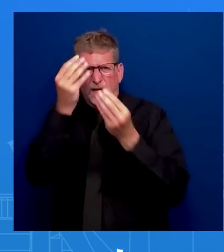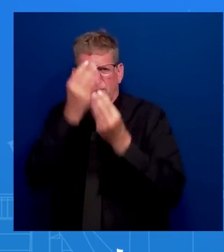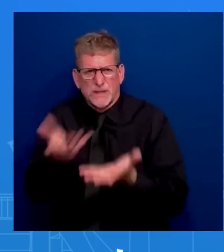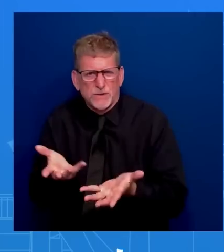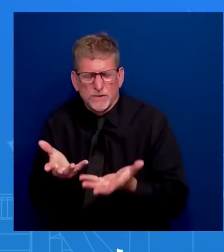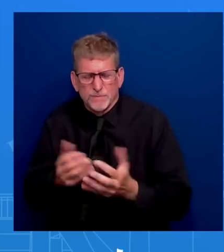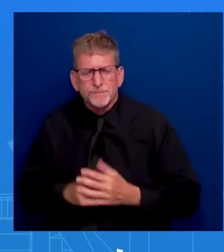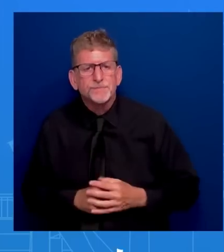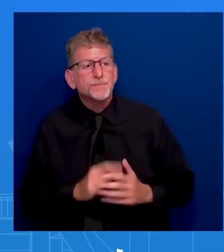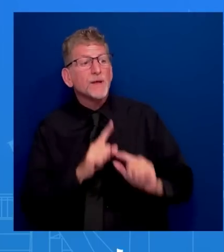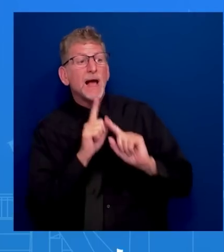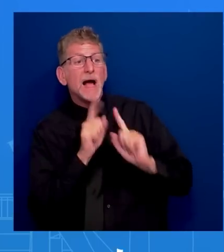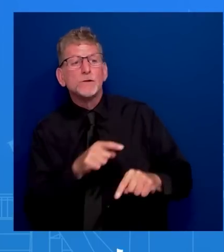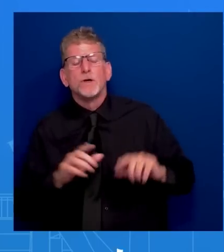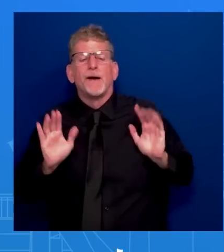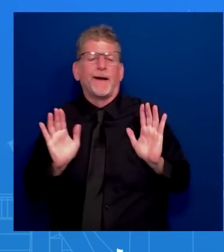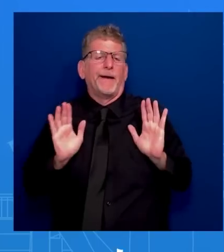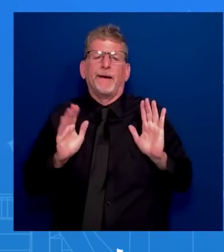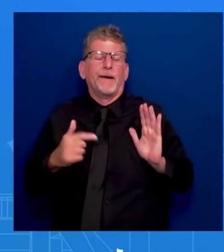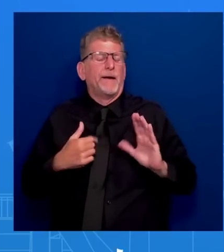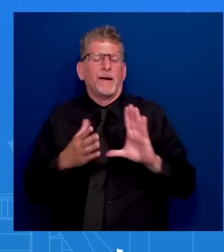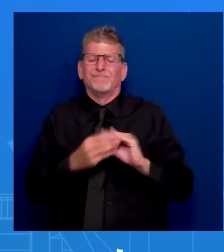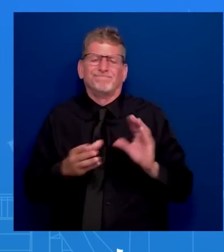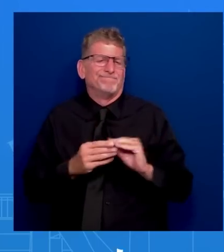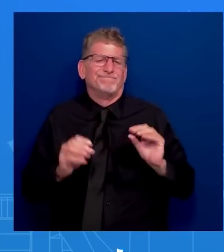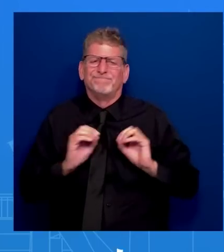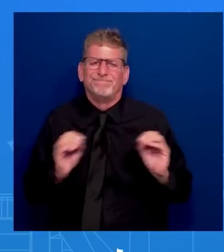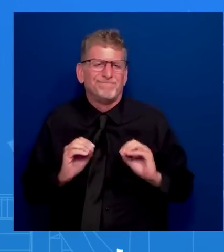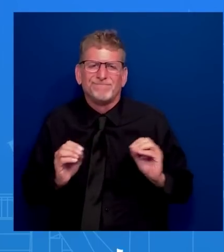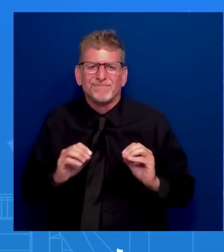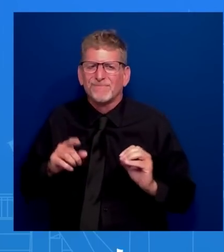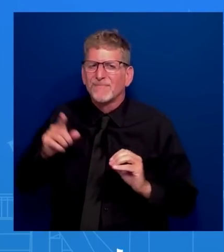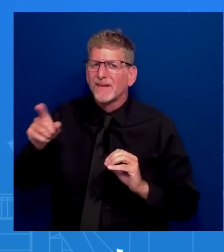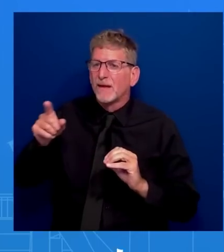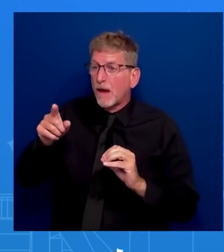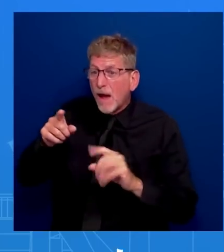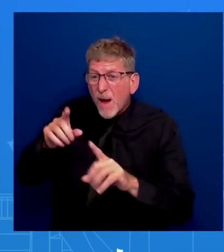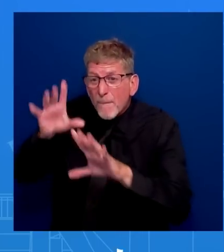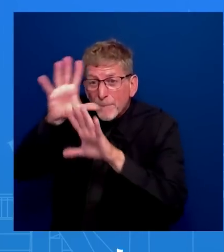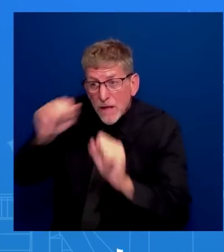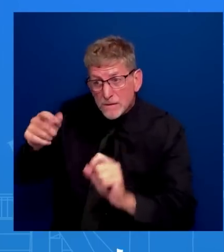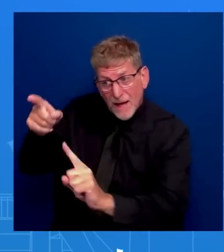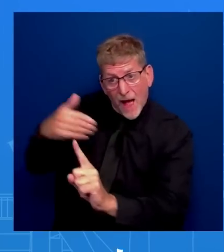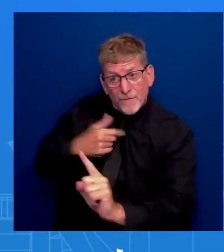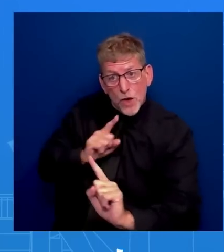Ms. Jean-Pierre: Again, this is a criminal investigation that the Department of Justice is independently running.